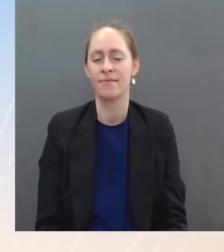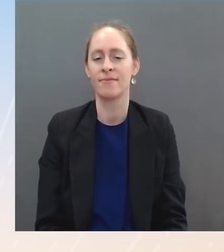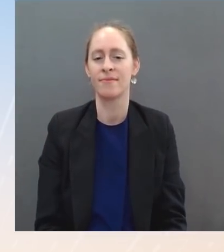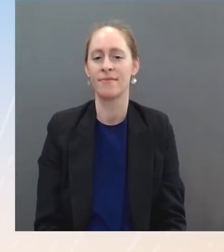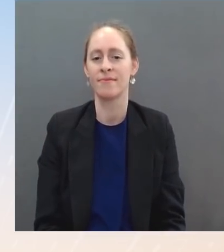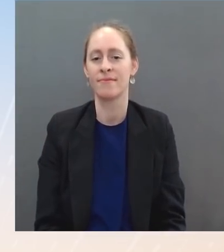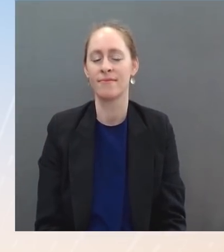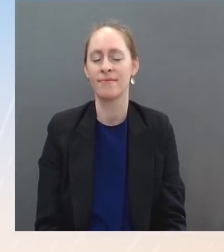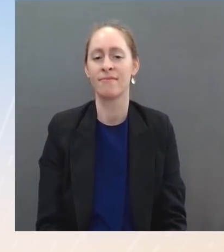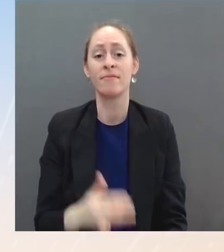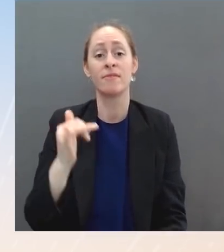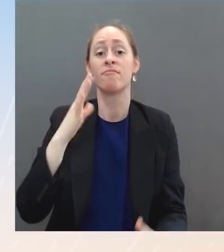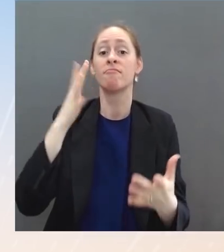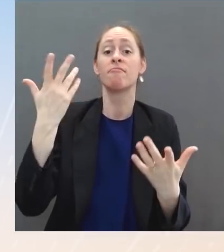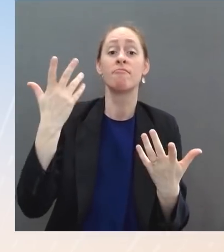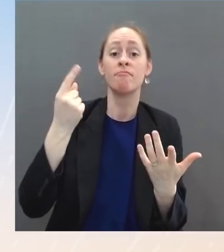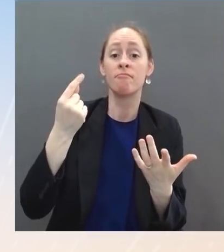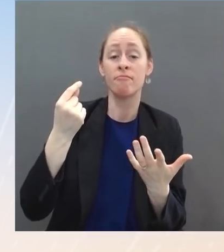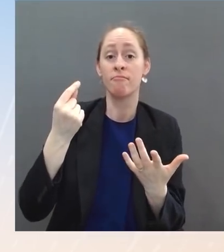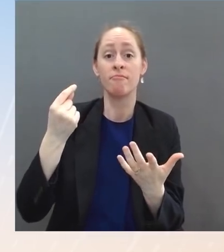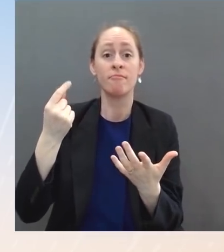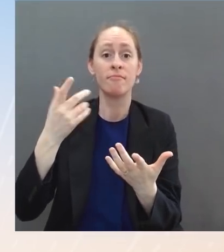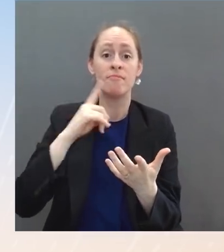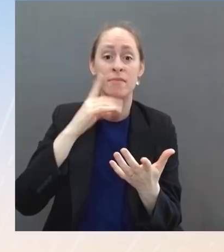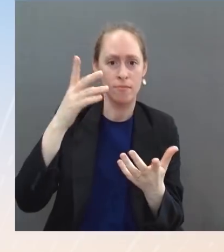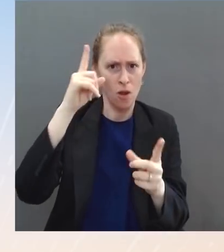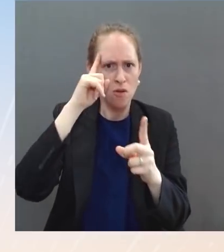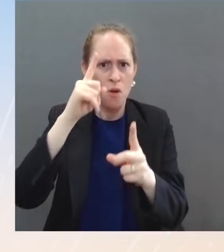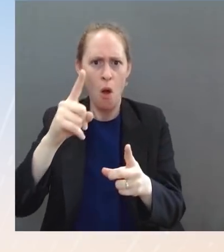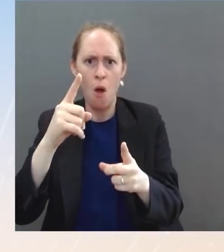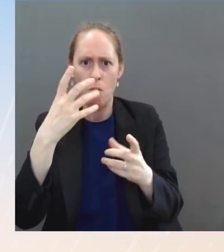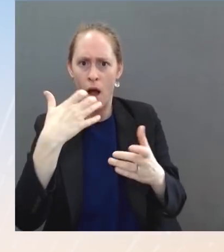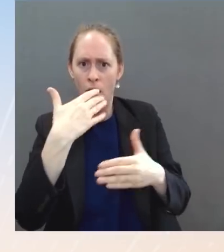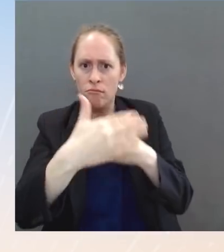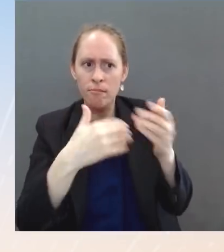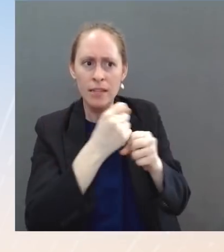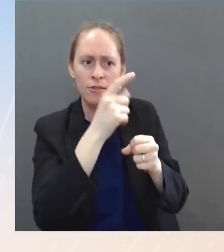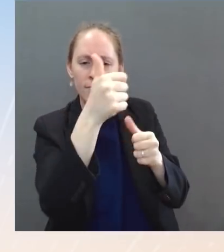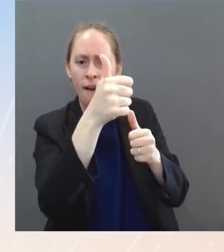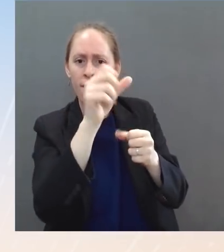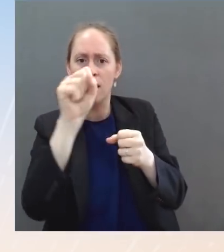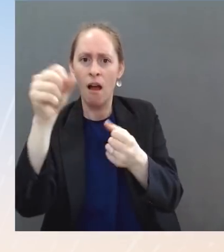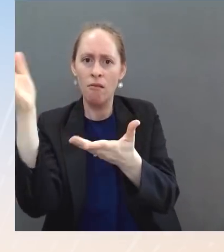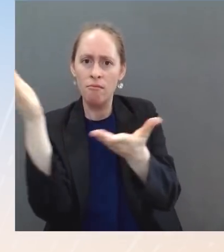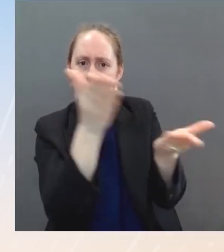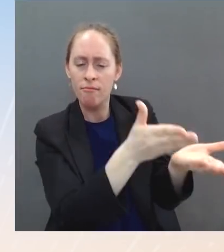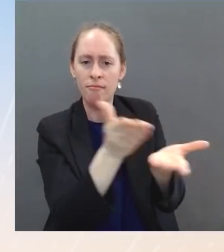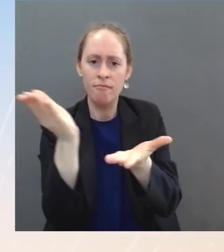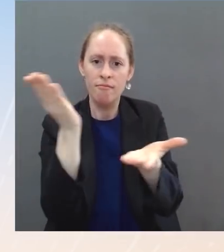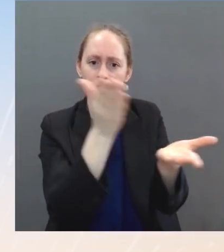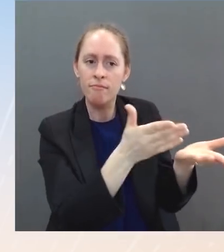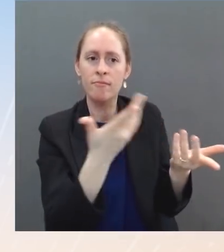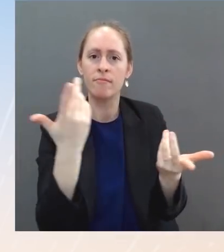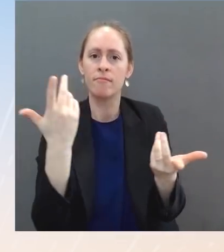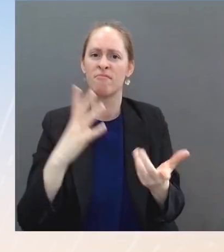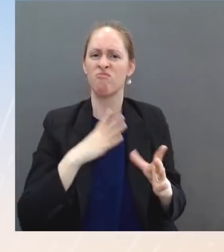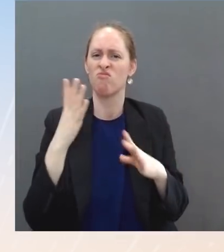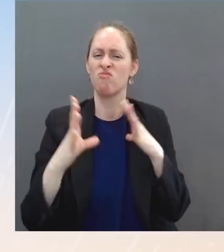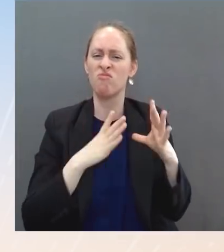and transfer a variety of advanced weapons capabilities is extraordinary, it is unprecedented,